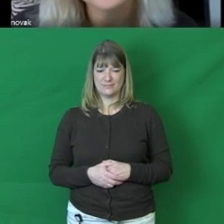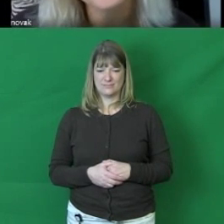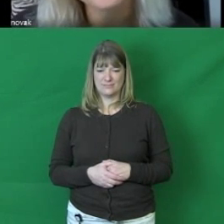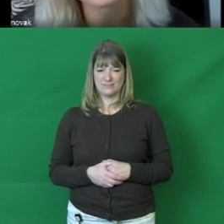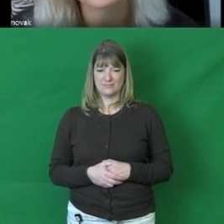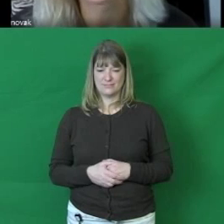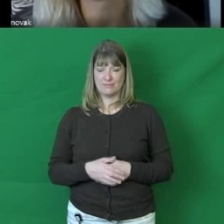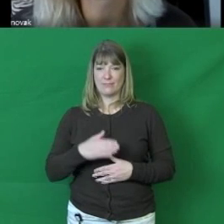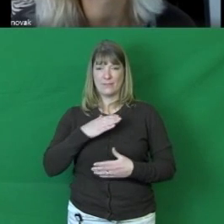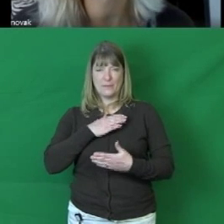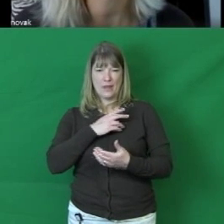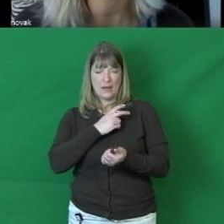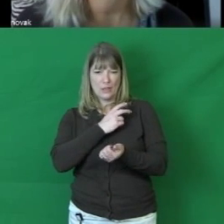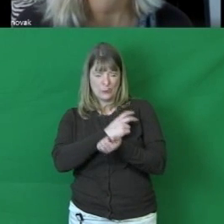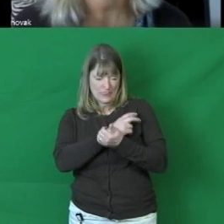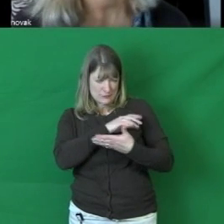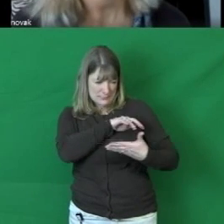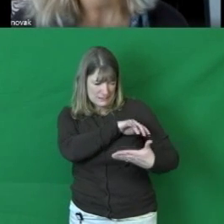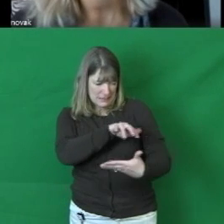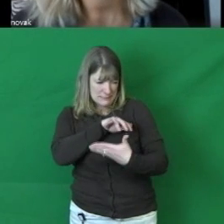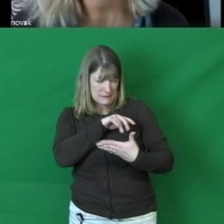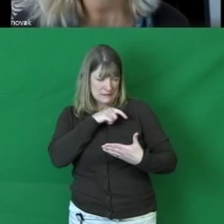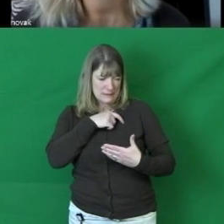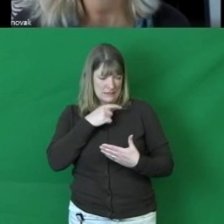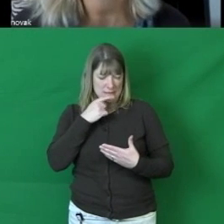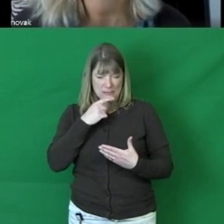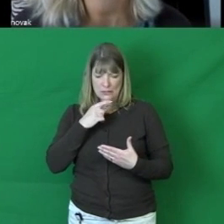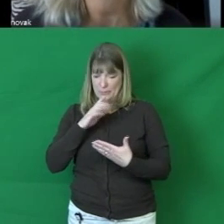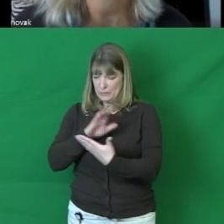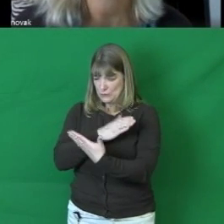For my graduate studies, I looked at the use of music